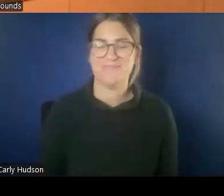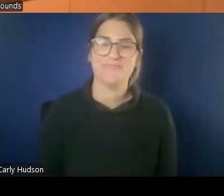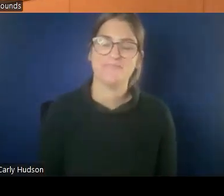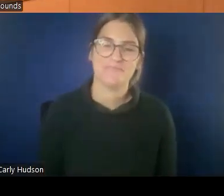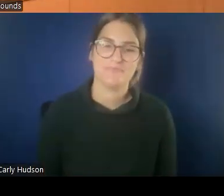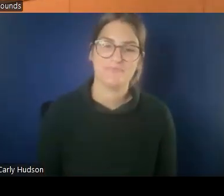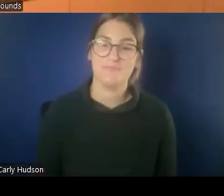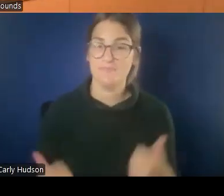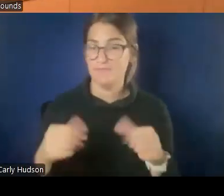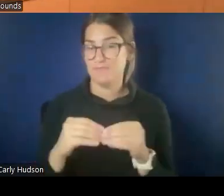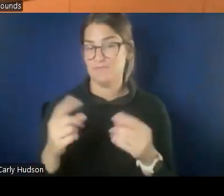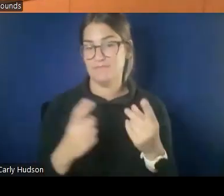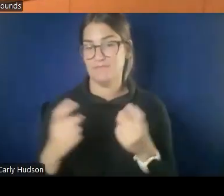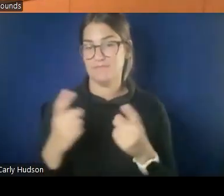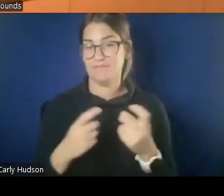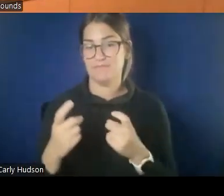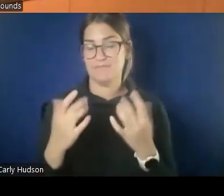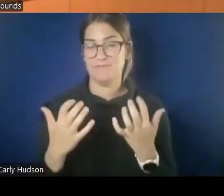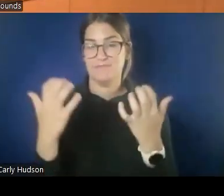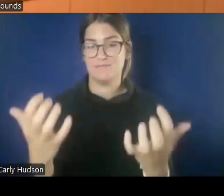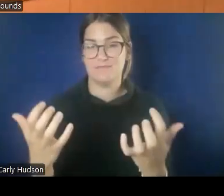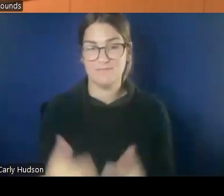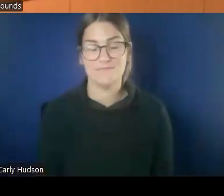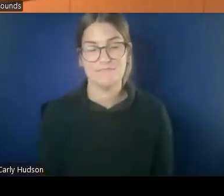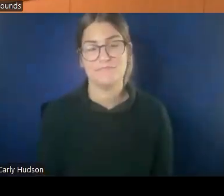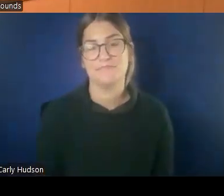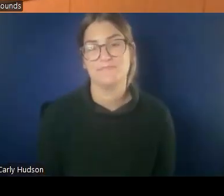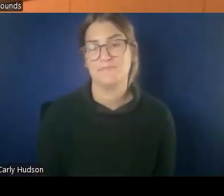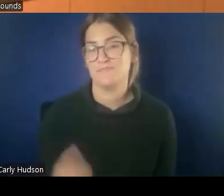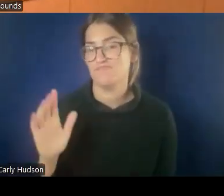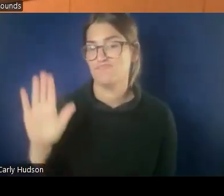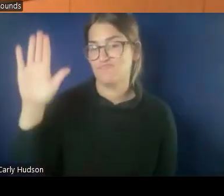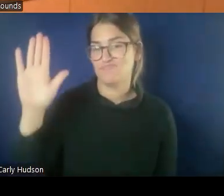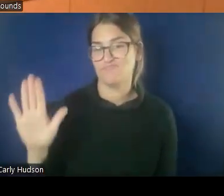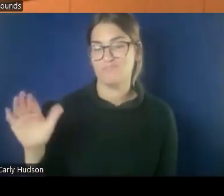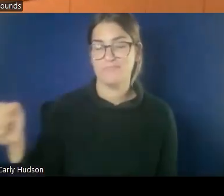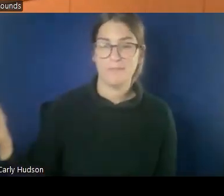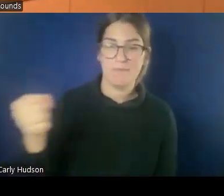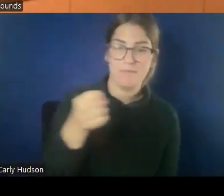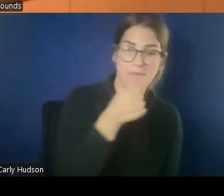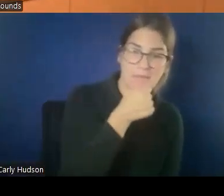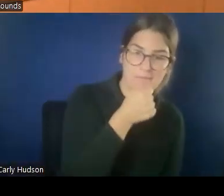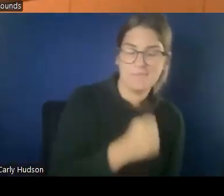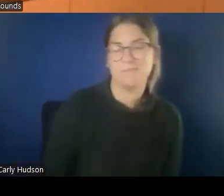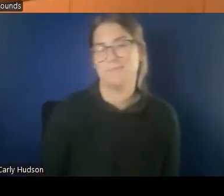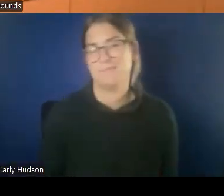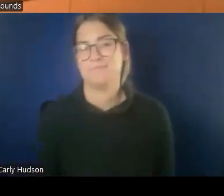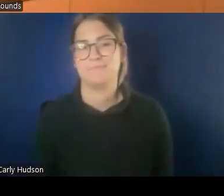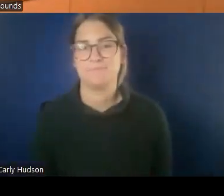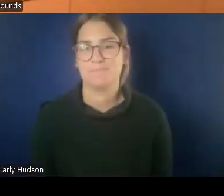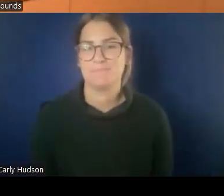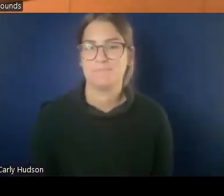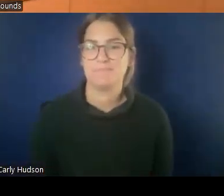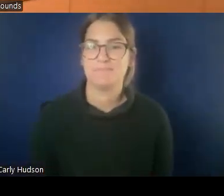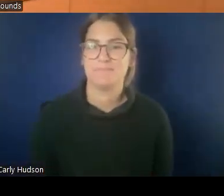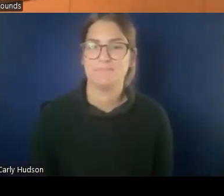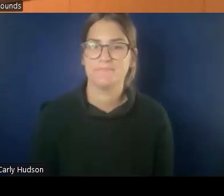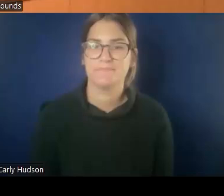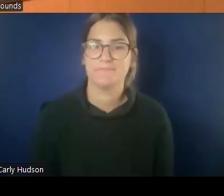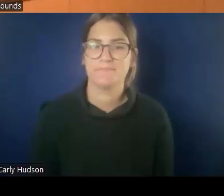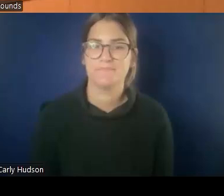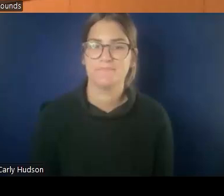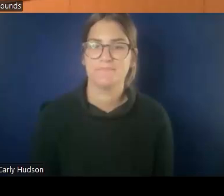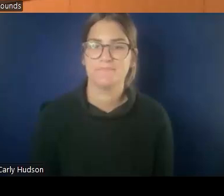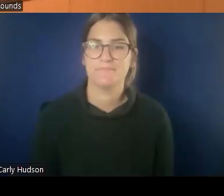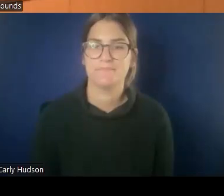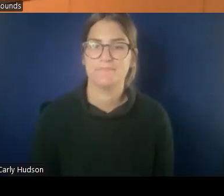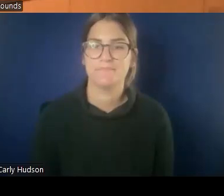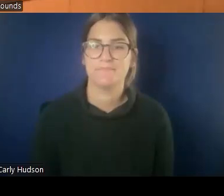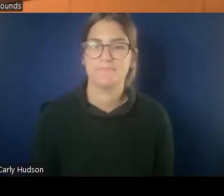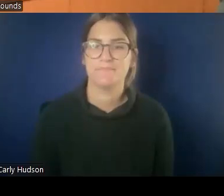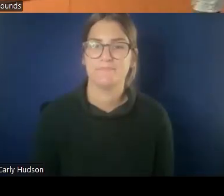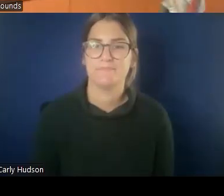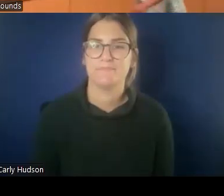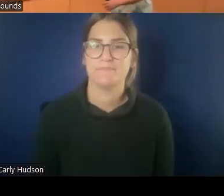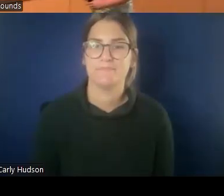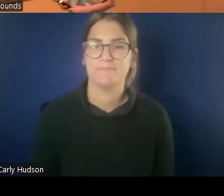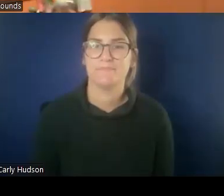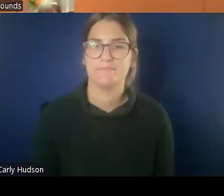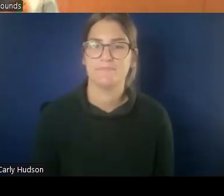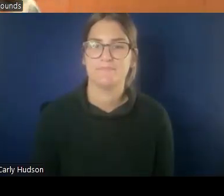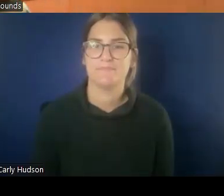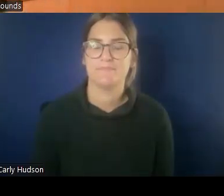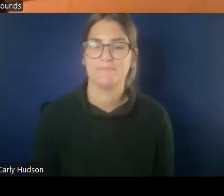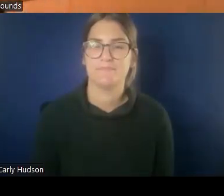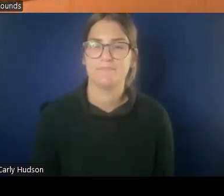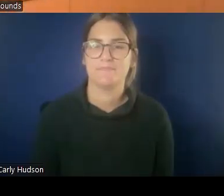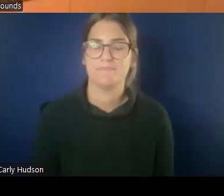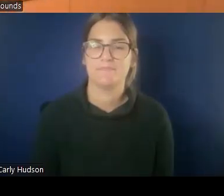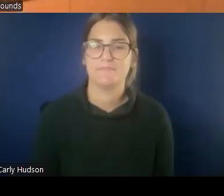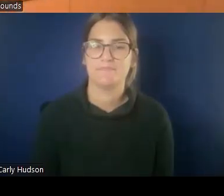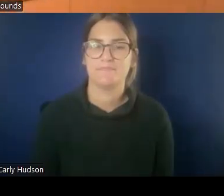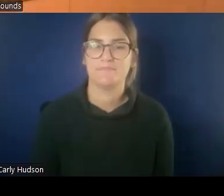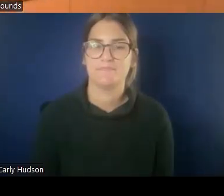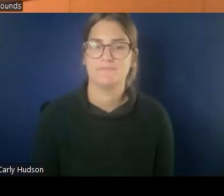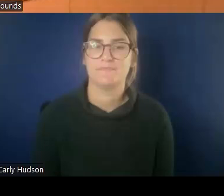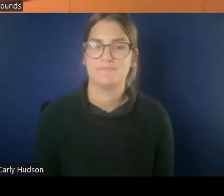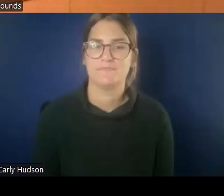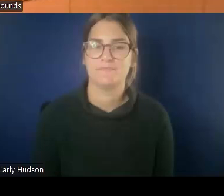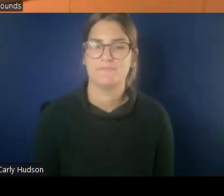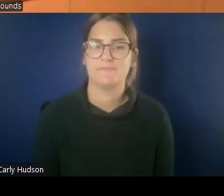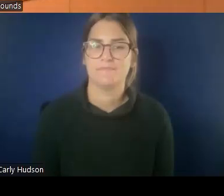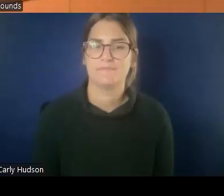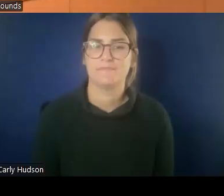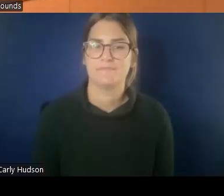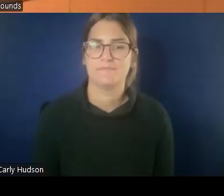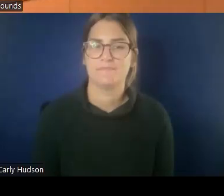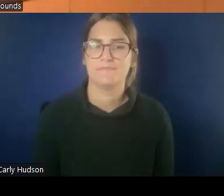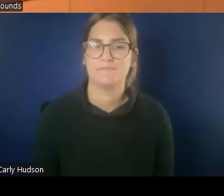other questions in the auditorium just raise your hand and the mic will be brought over